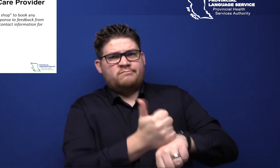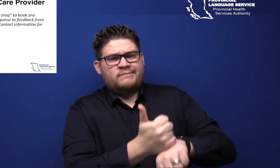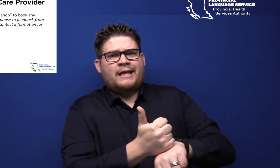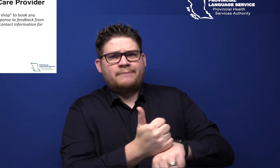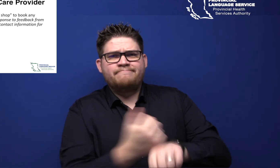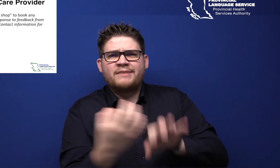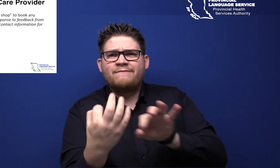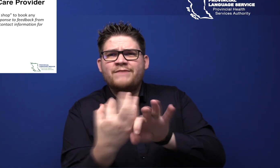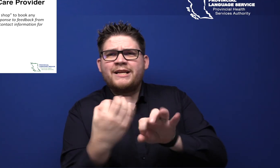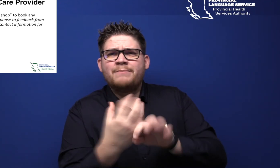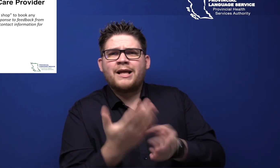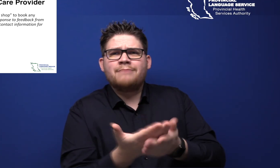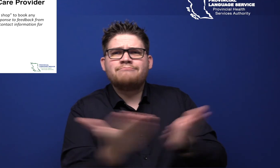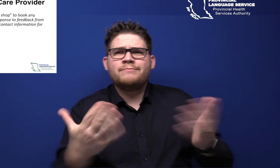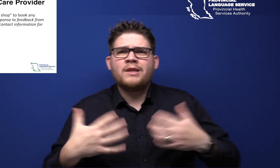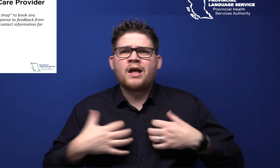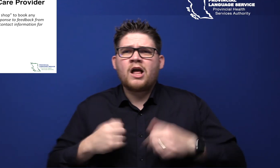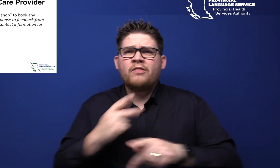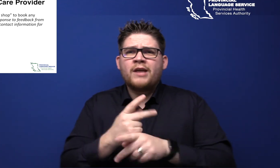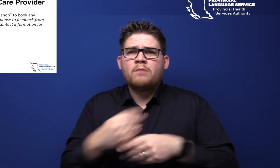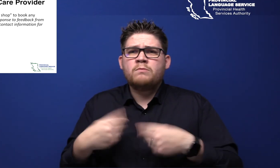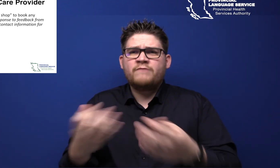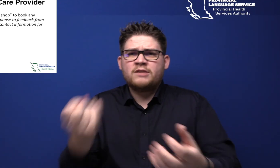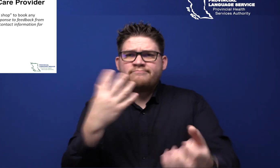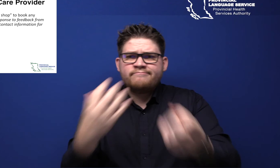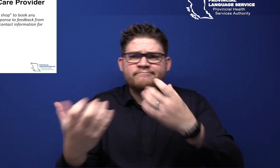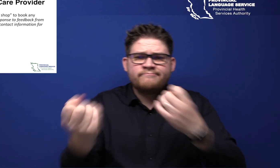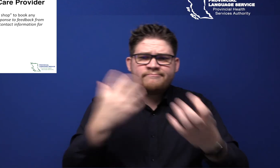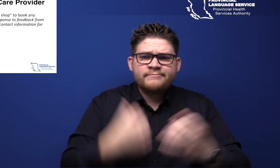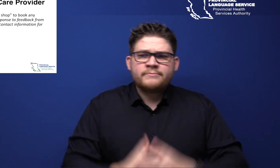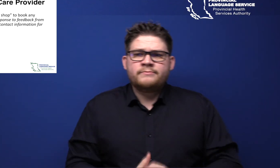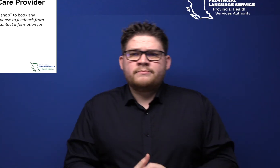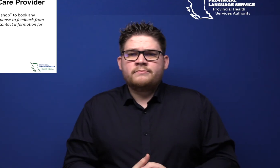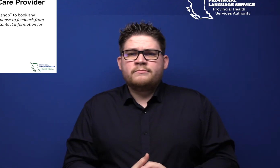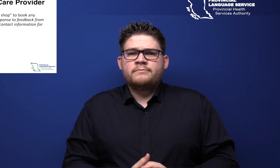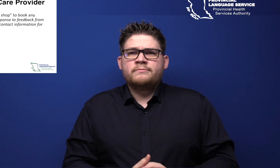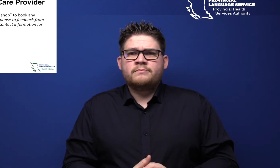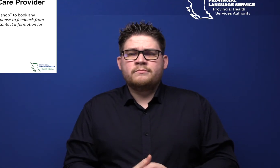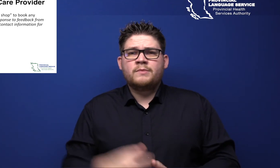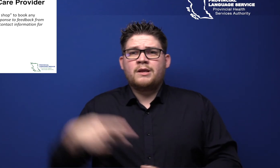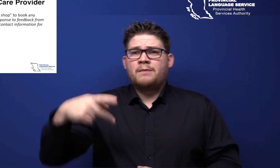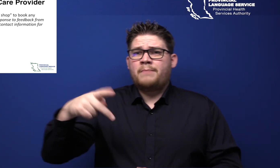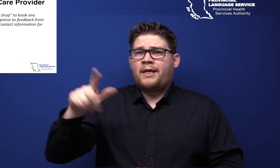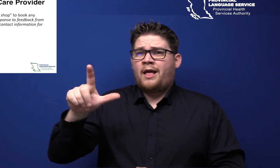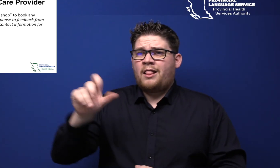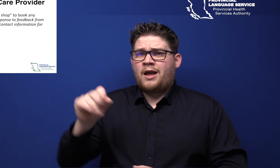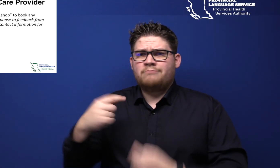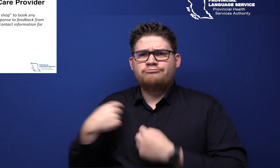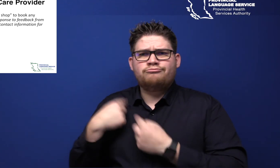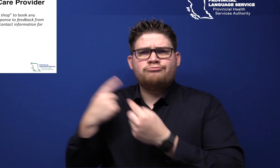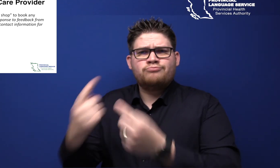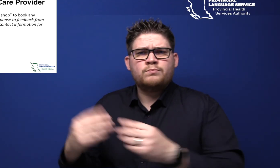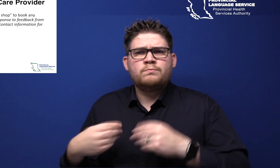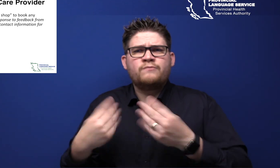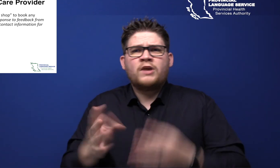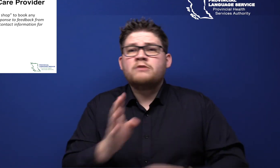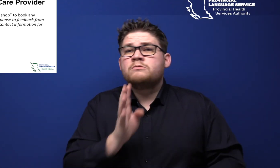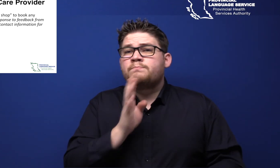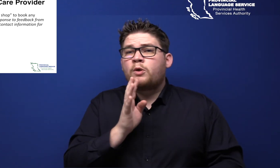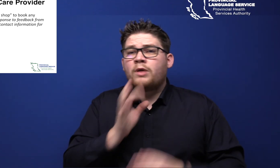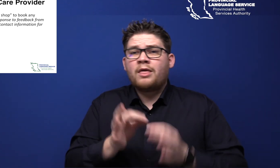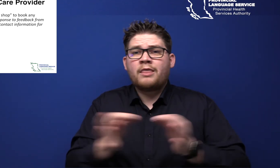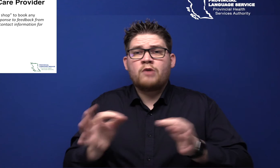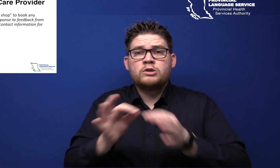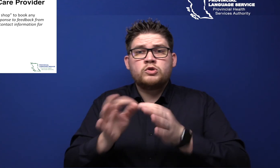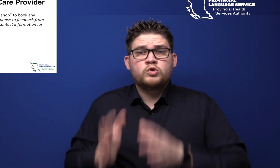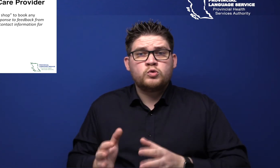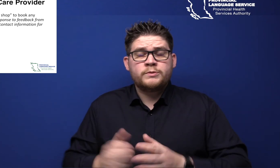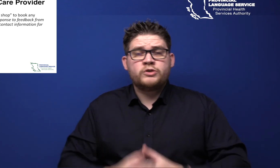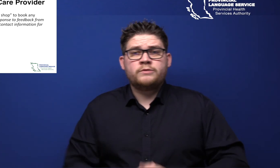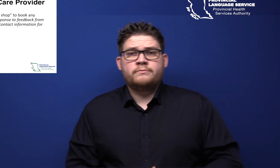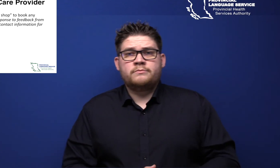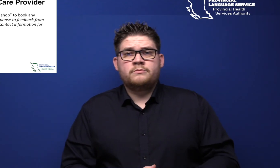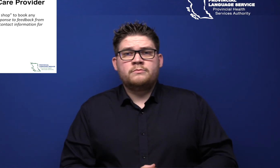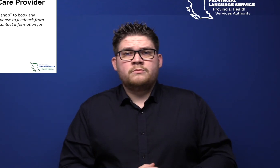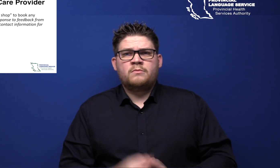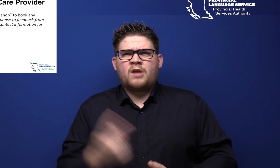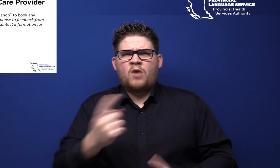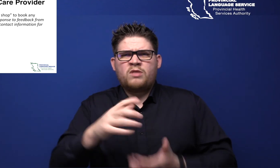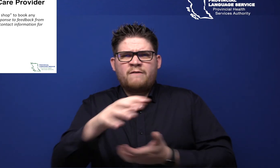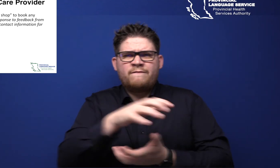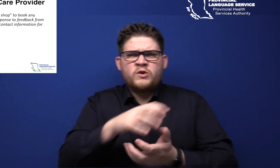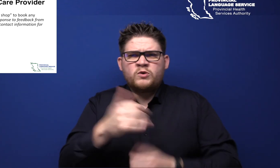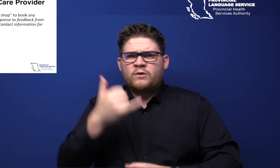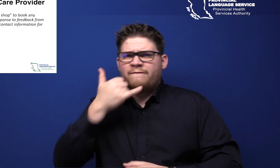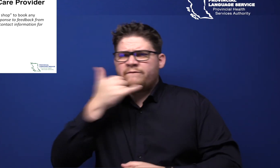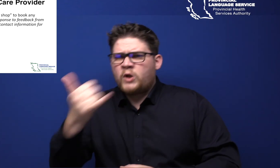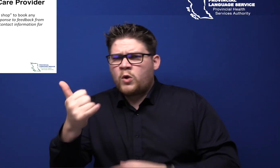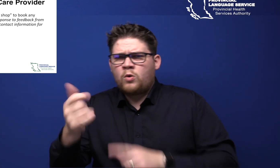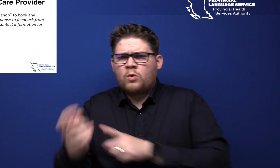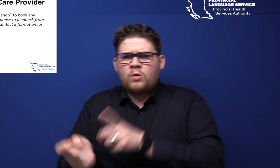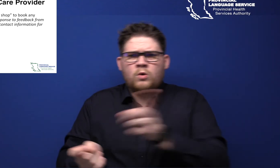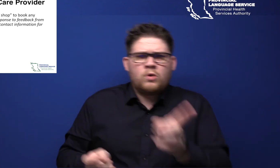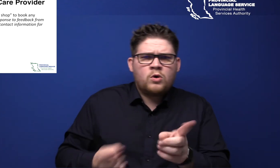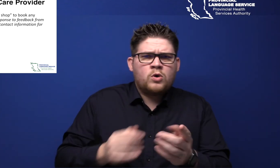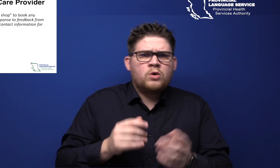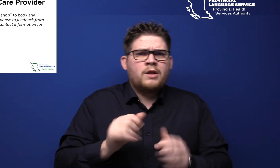ESTABLISHED, BASED ON FEEDBACK FROM HEALTH CARE PROVIDERS, PLS HAS PROVIDED SPOKEN LANGUAGE INTERPRETING SERVICES FOR MANY YEARS,